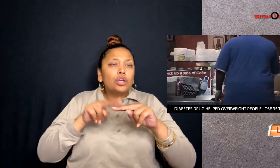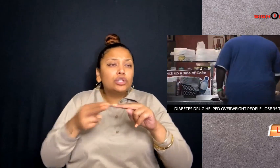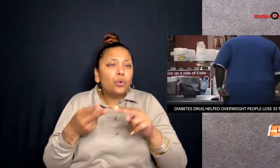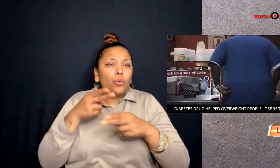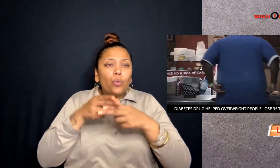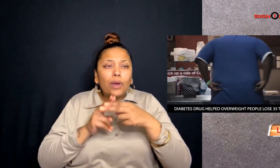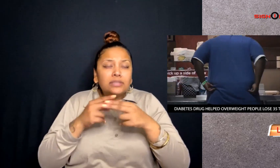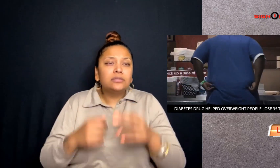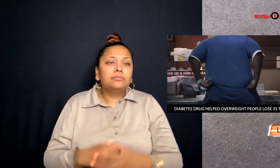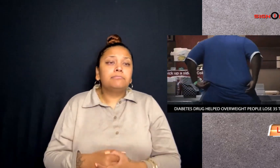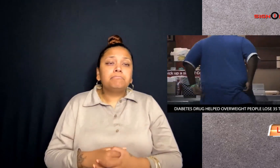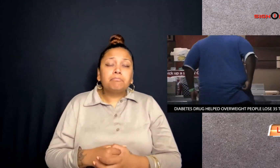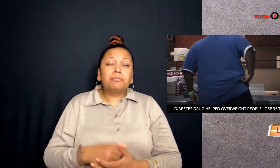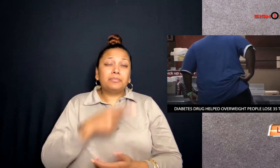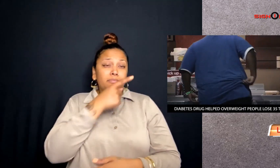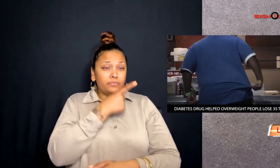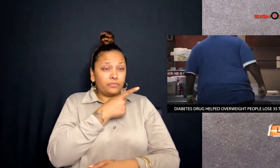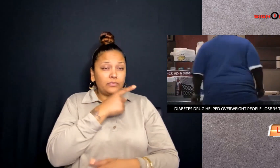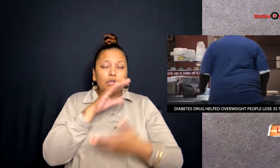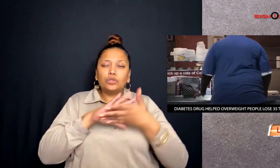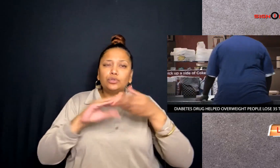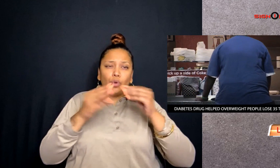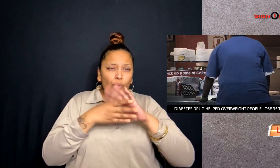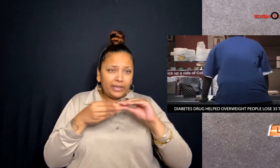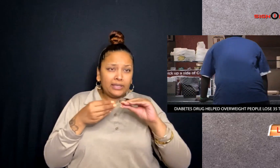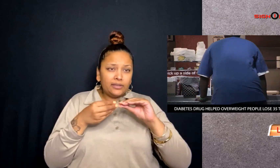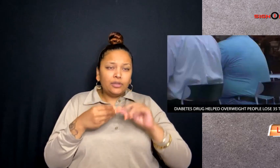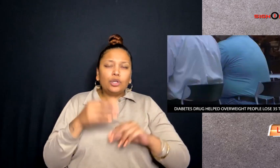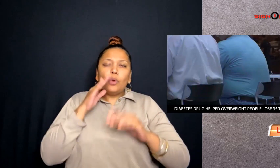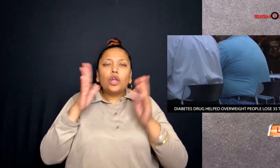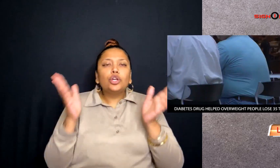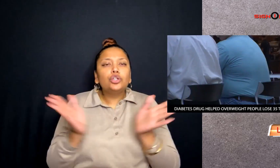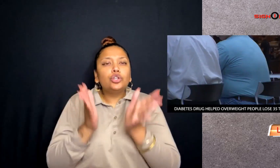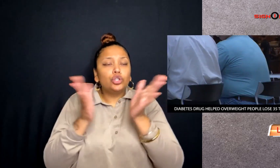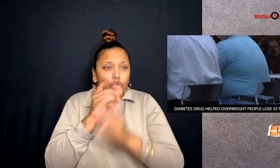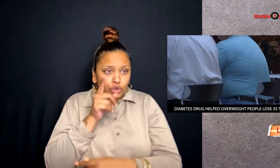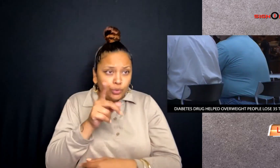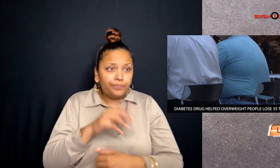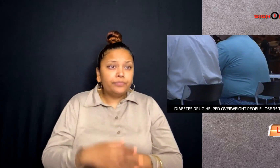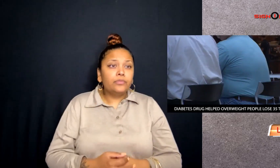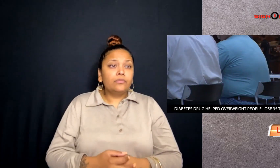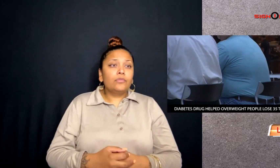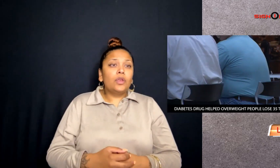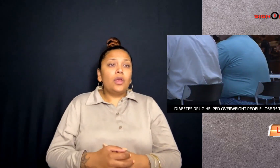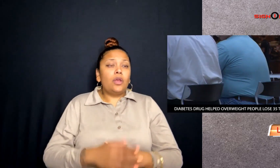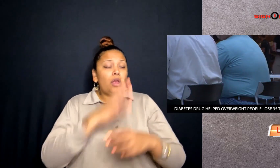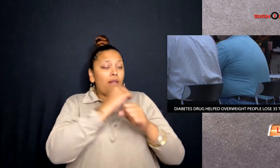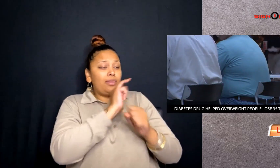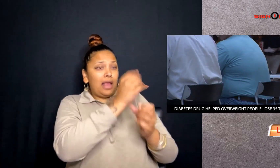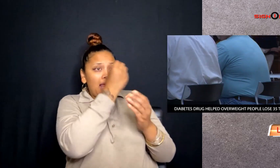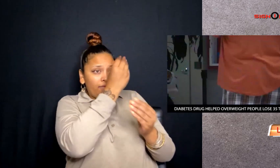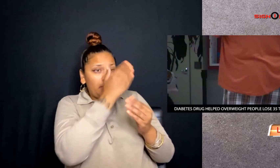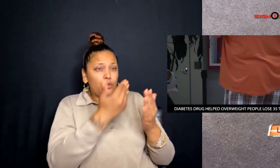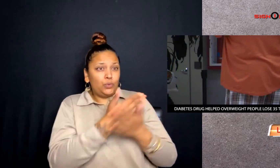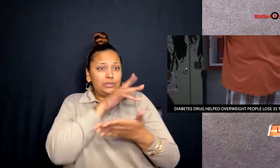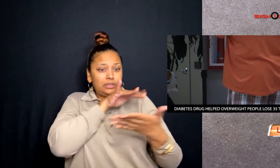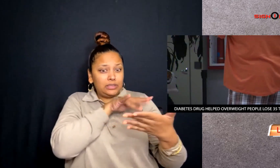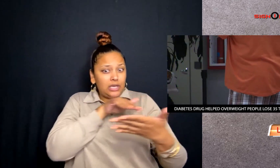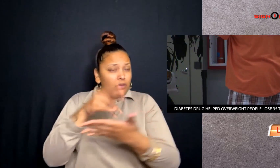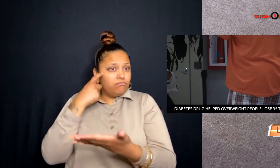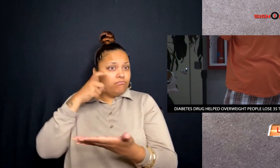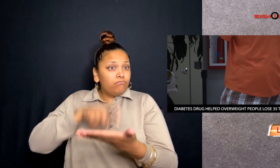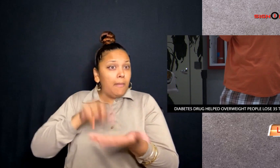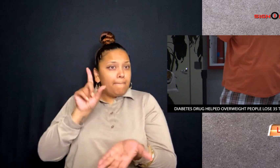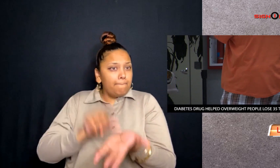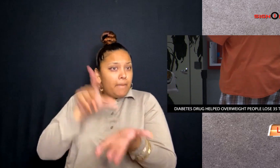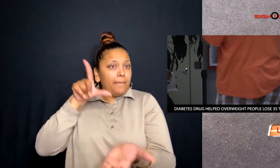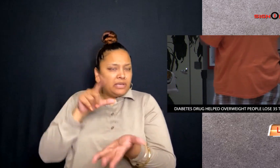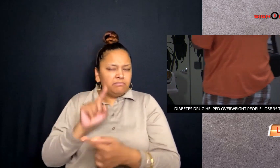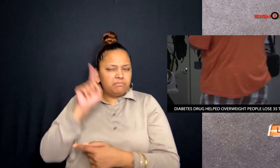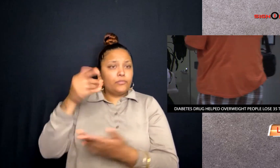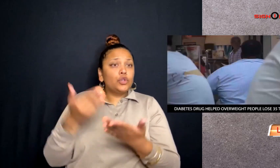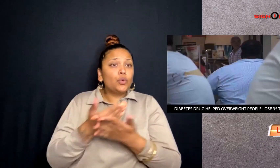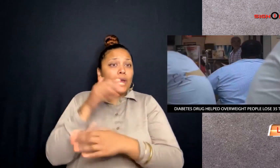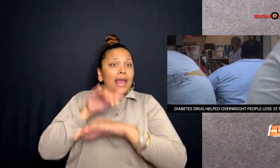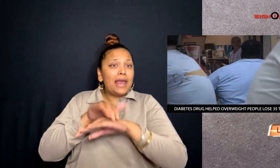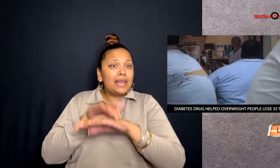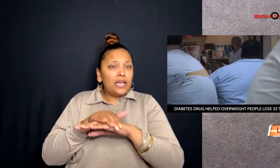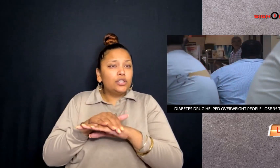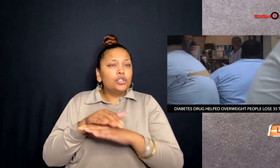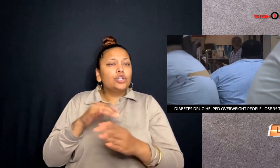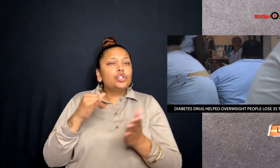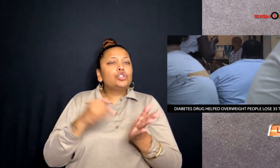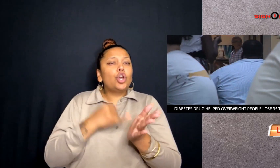if you are really struggling to lose weight this story will encourage you